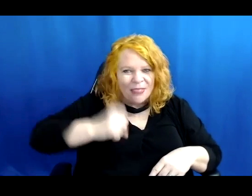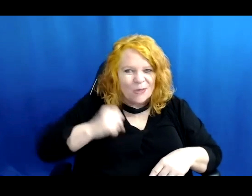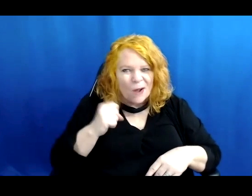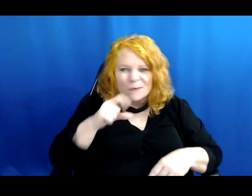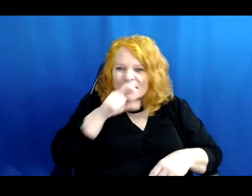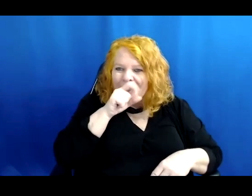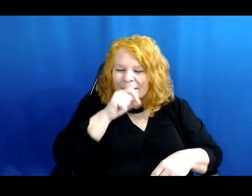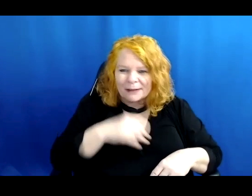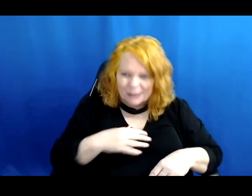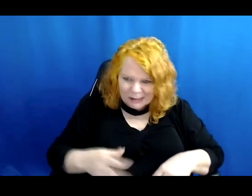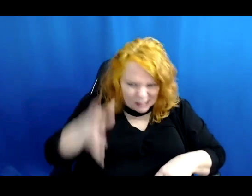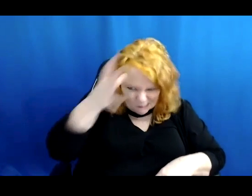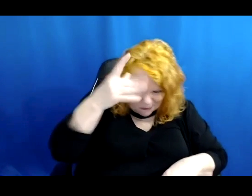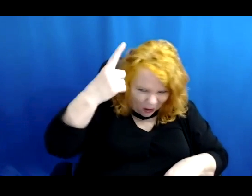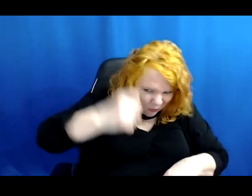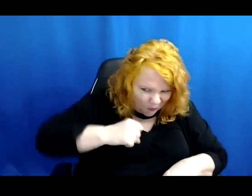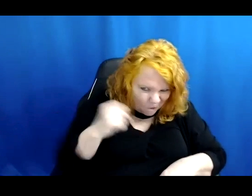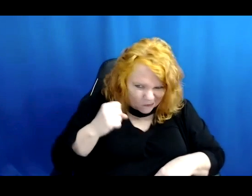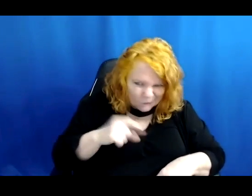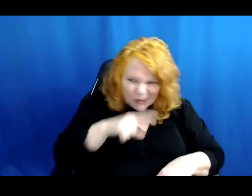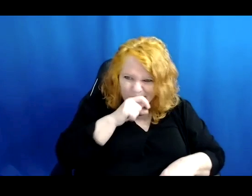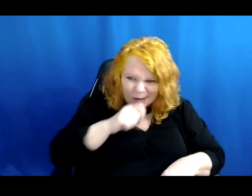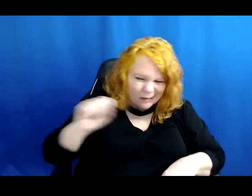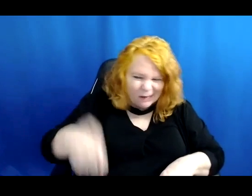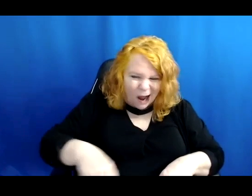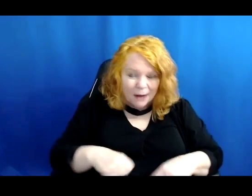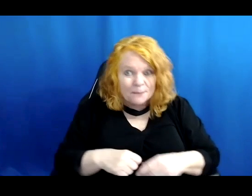Papa the One-Winged Parrot yeah!. Boys and girls, wow.